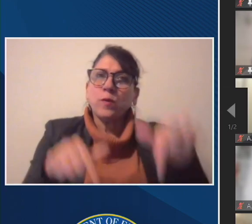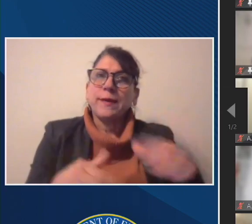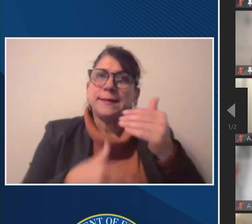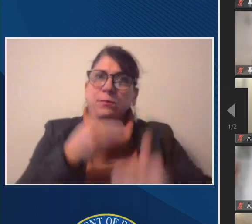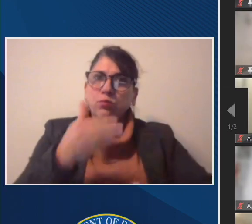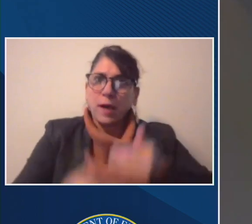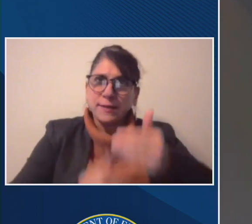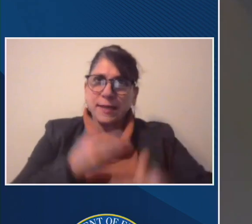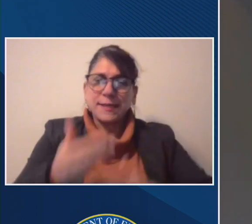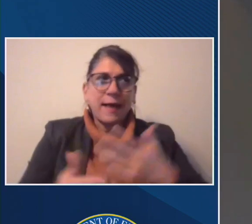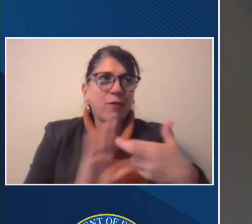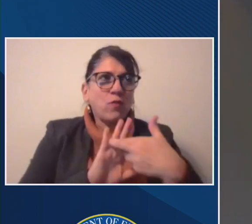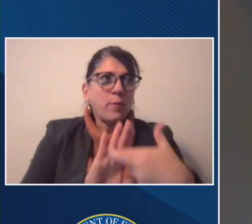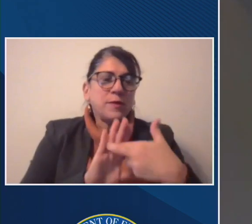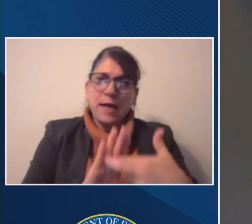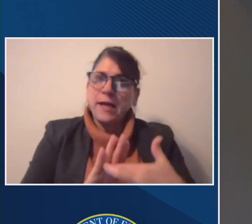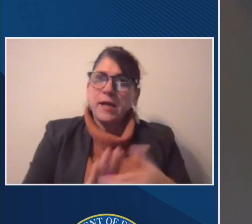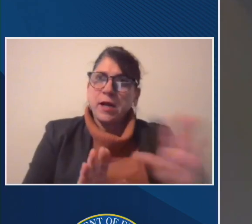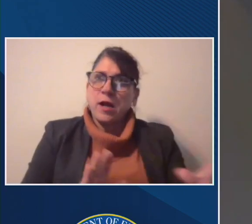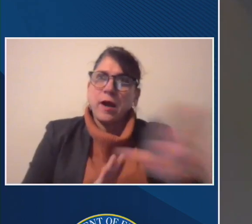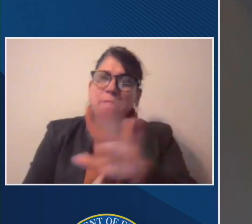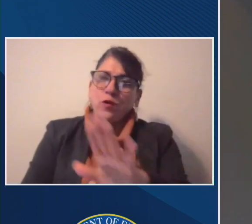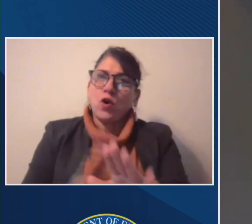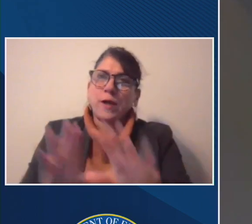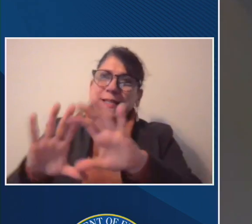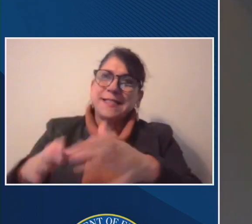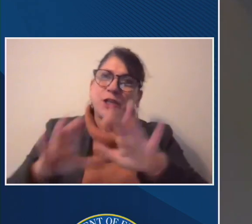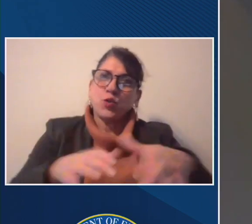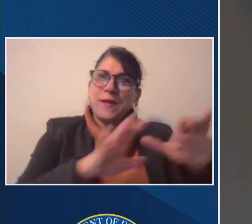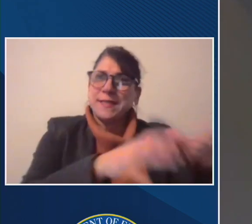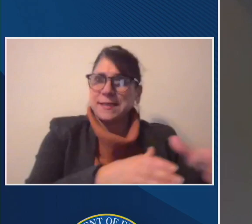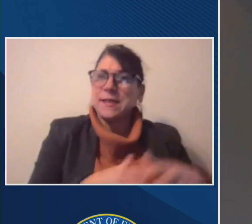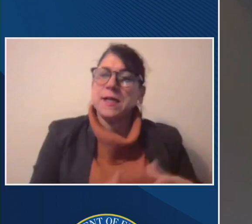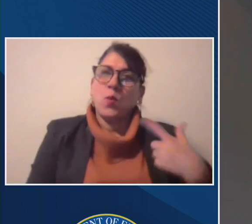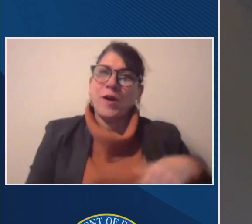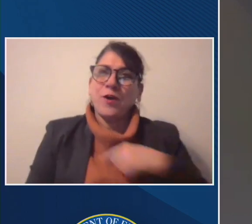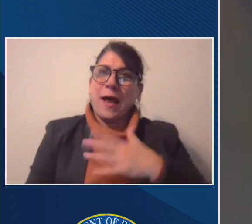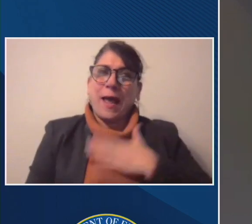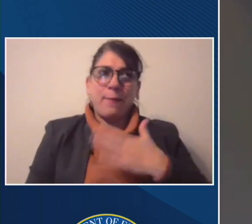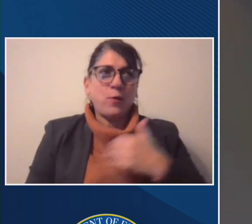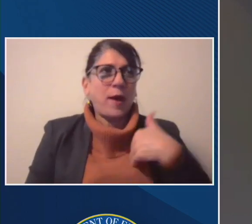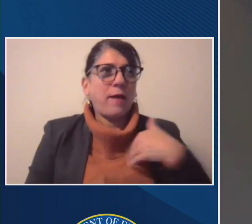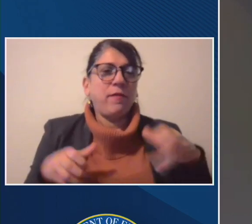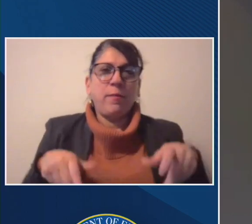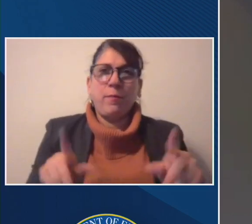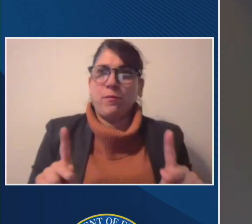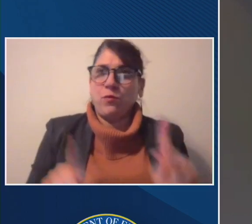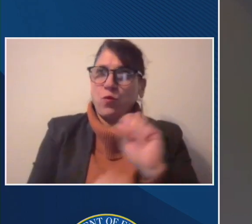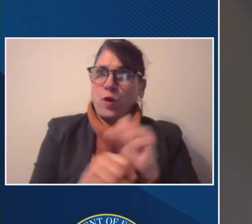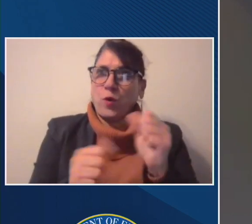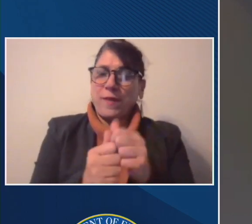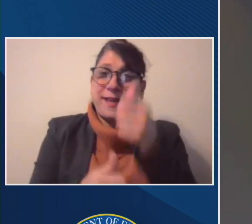representation of your constituency. We are glad to have the opportunity to work with each and every one of you.